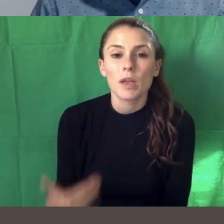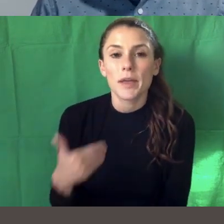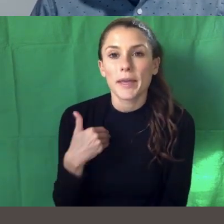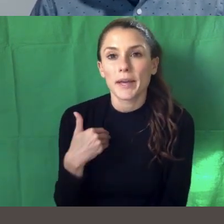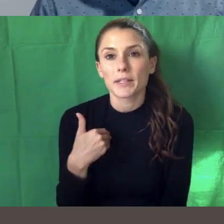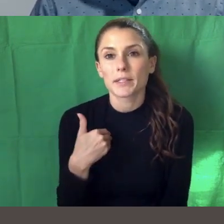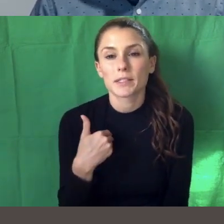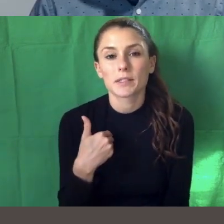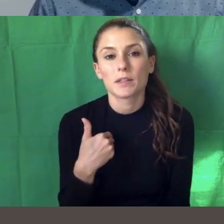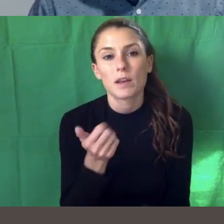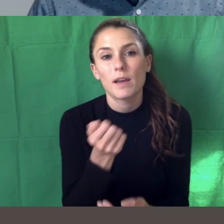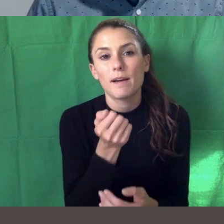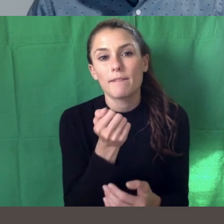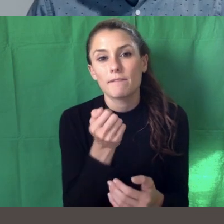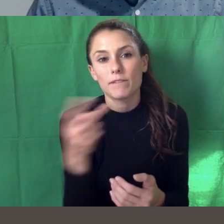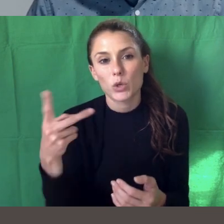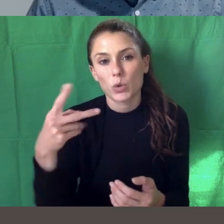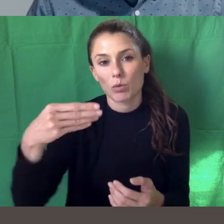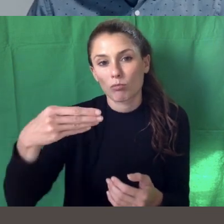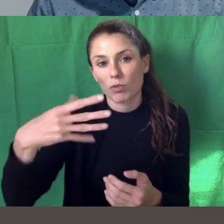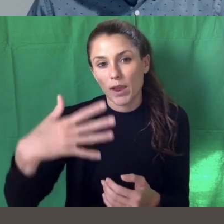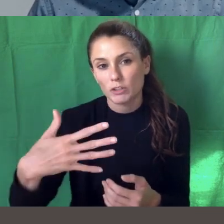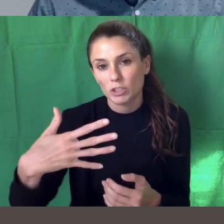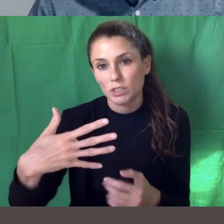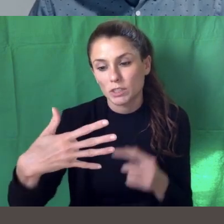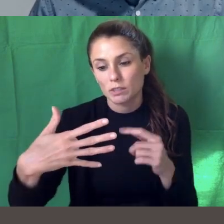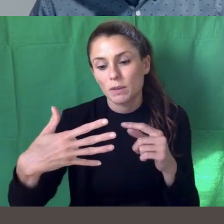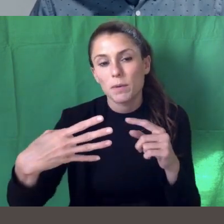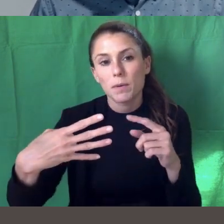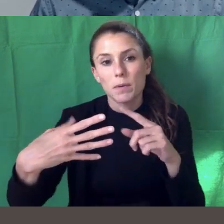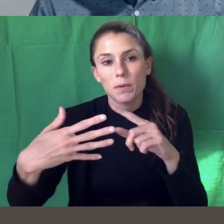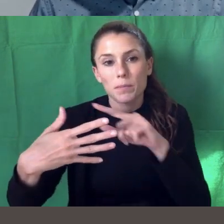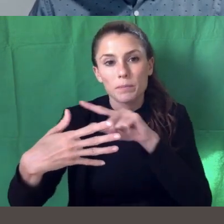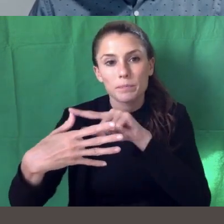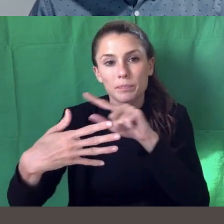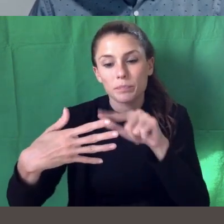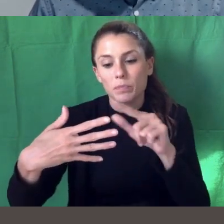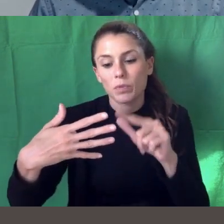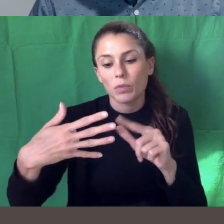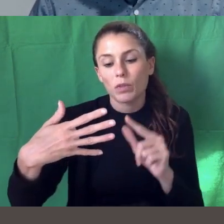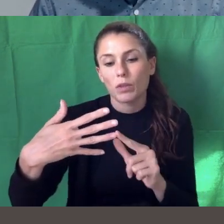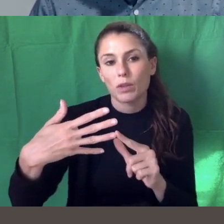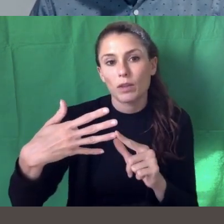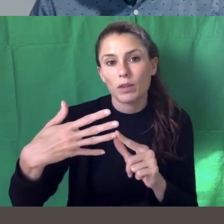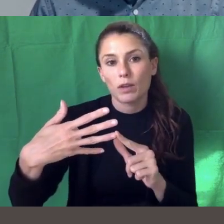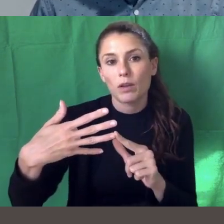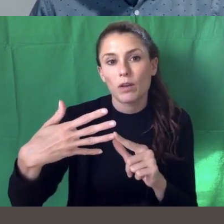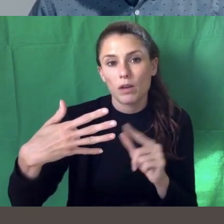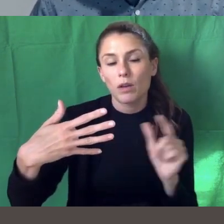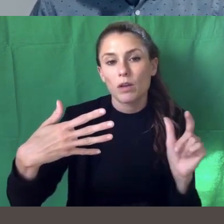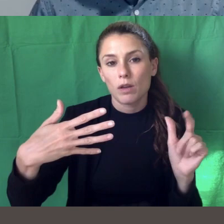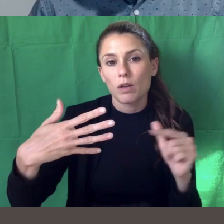It has quite a few branches, and the first four of them are not only recursive, but they're left recursive of themselves.